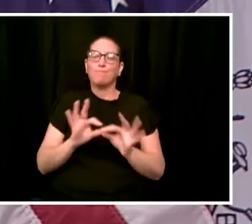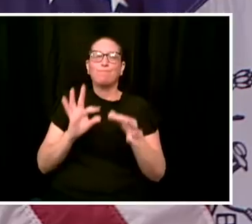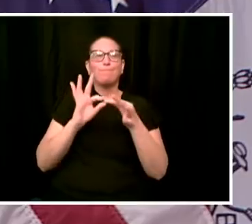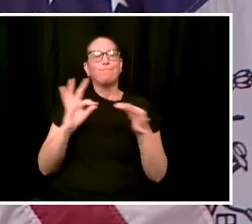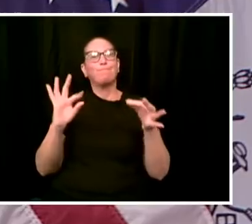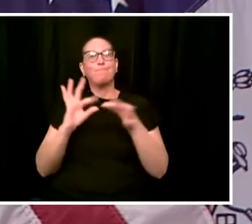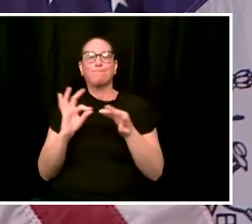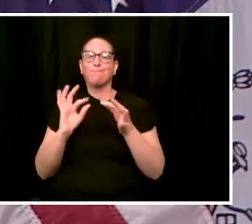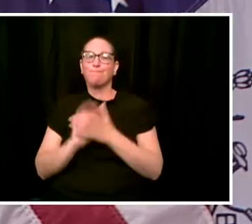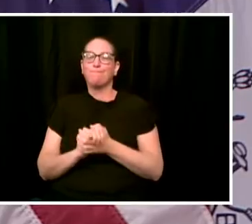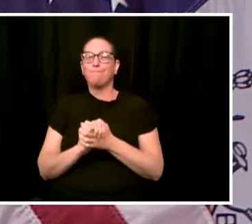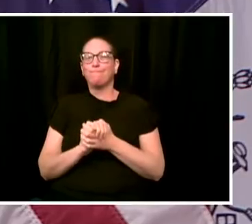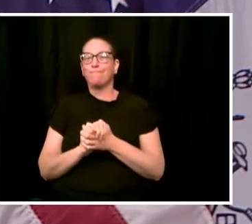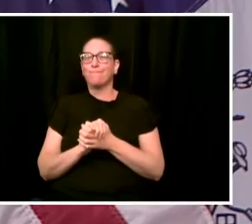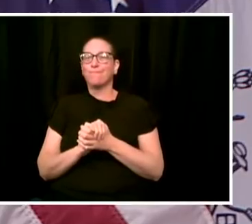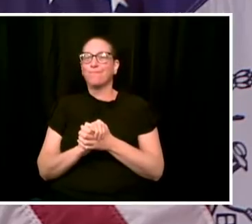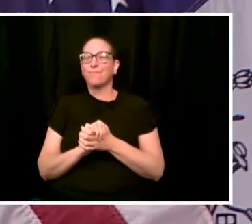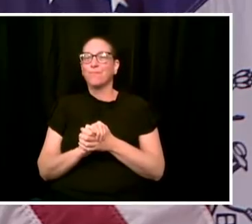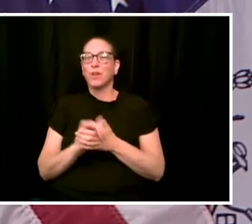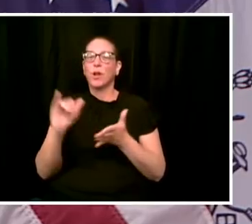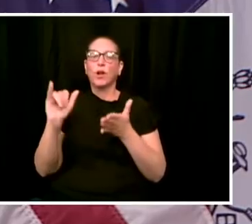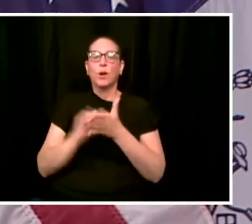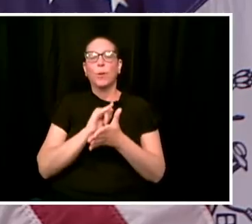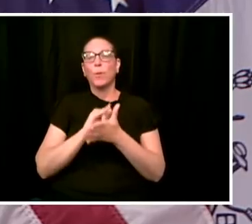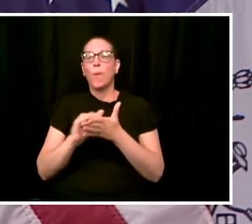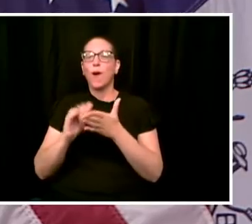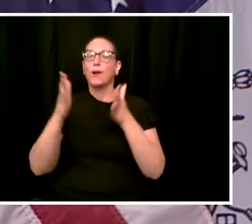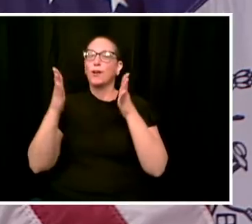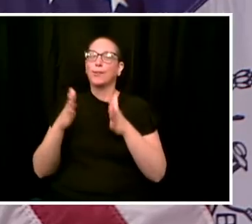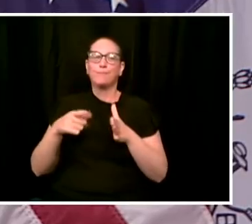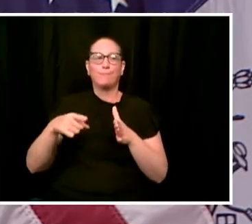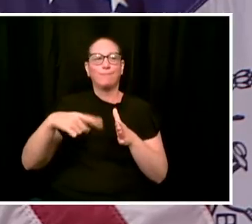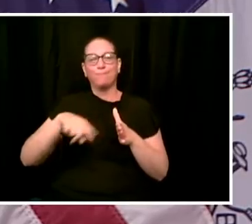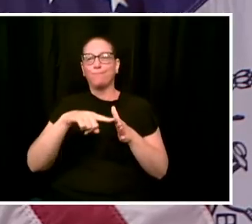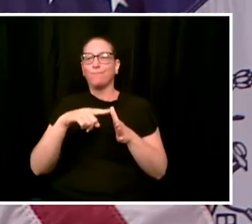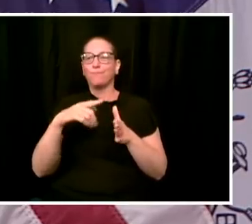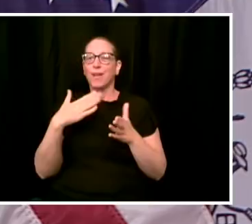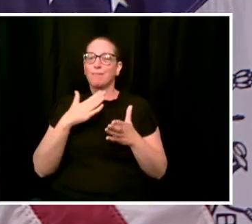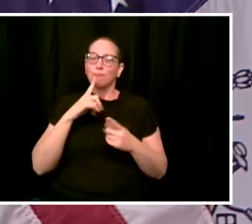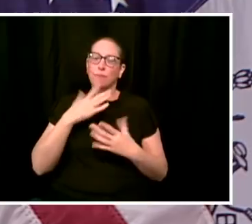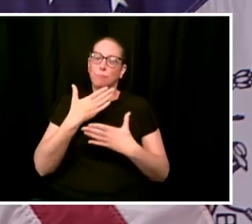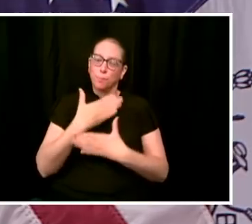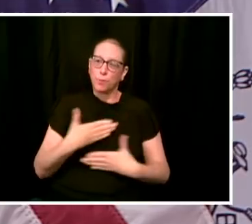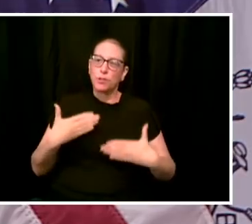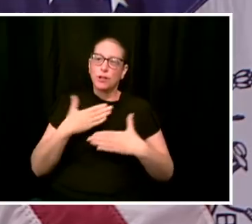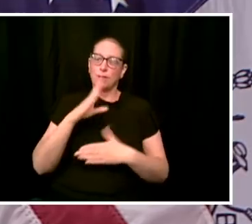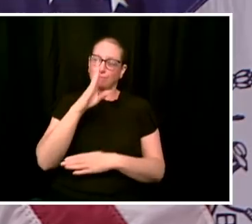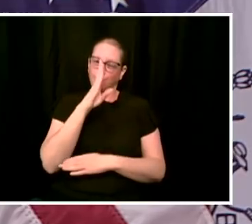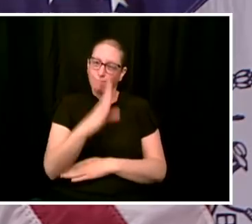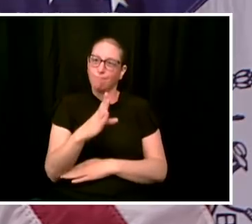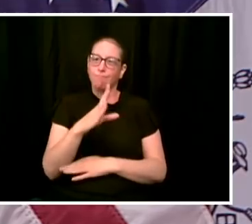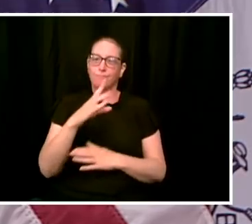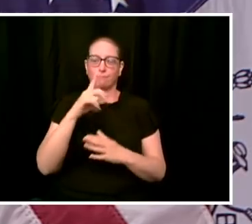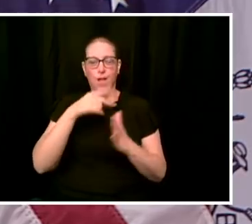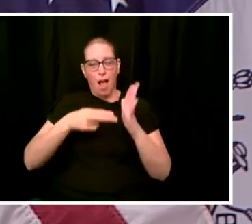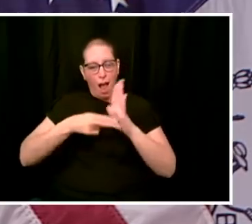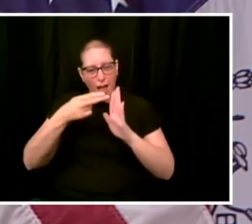CITY. I LEARNED THIS LONG AGO WHEN I STARTED IN PUBLIC SERVICE IN THIS